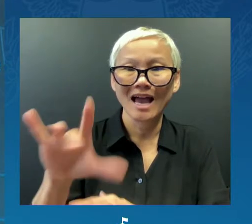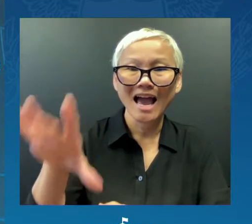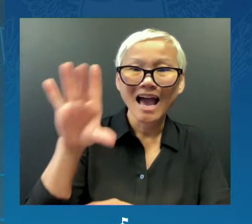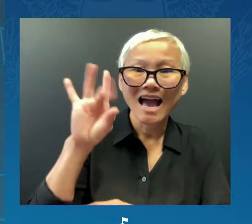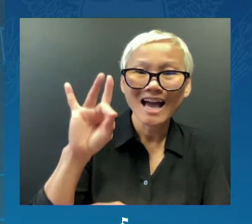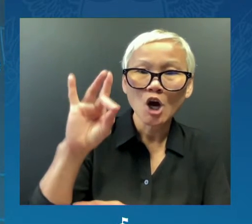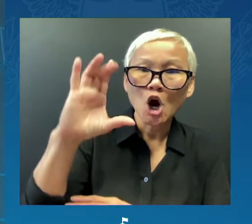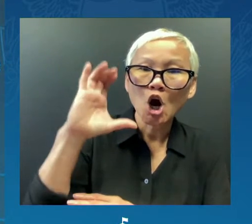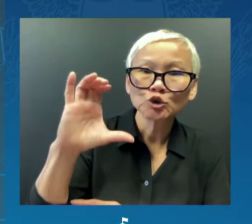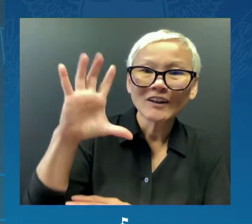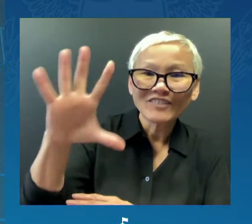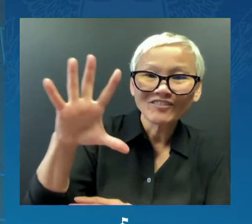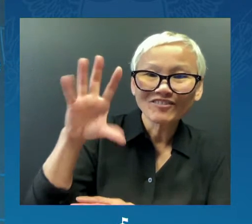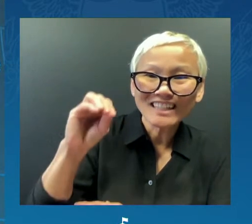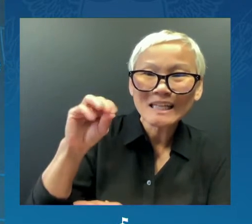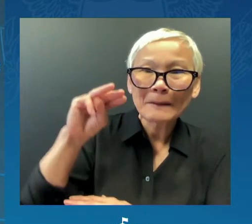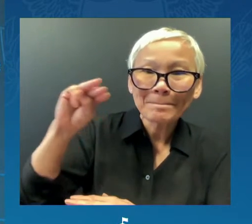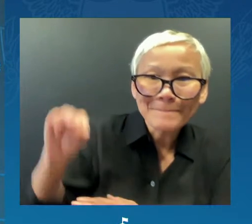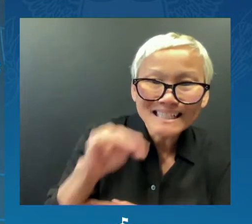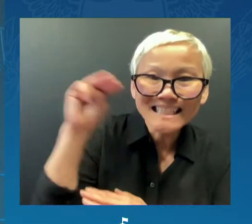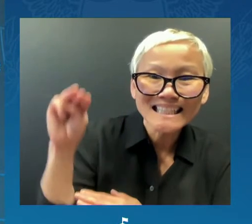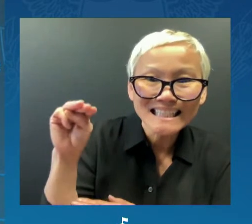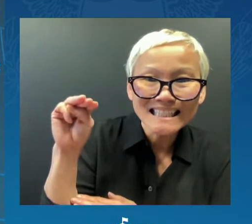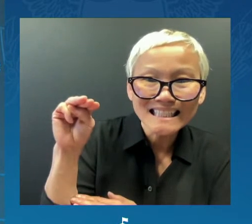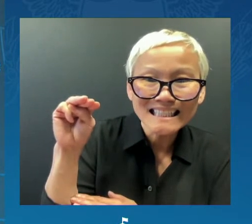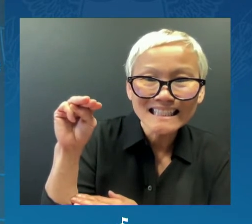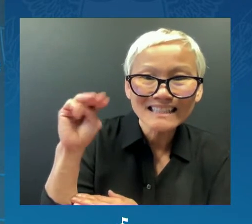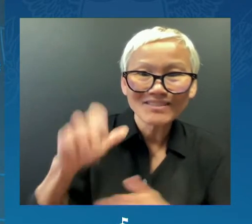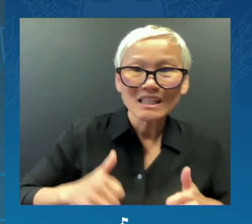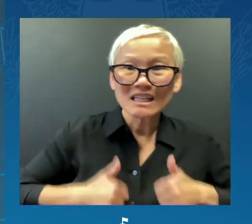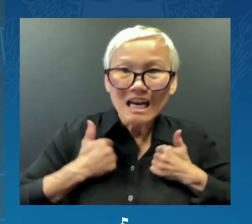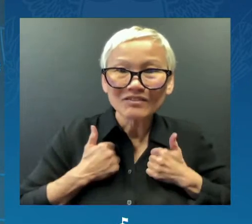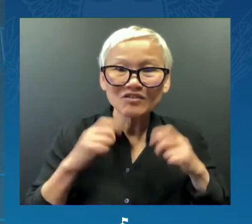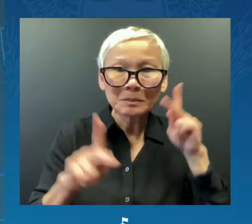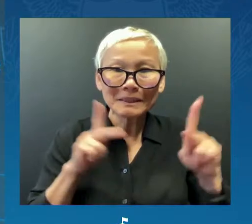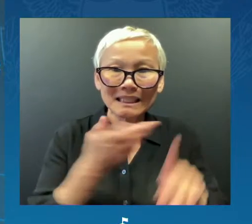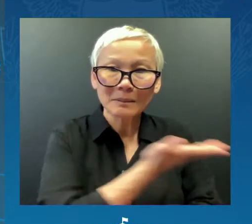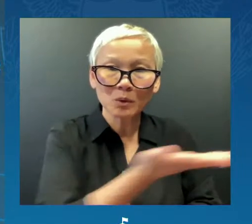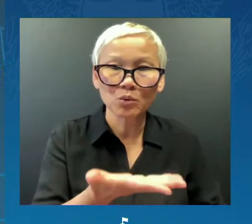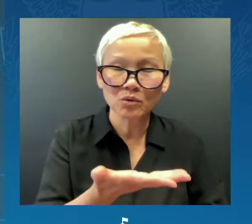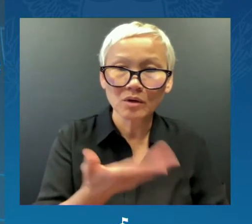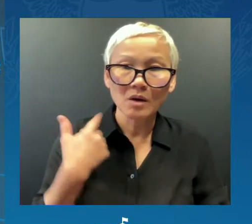And by 2050, that figure will grow to 1.2 billion people --